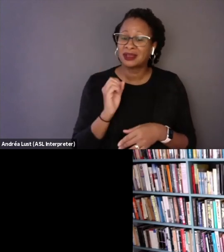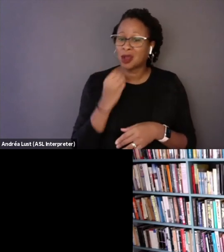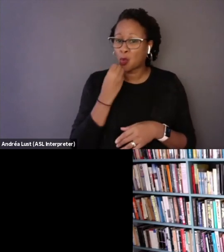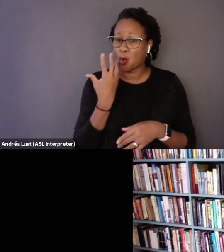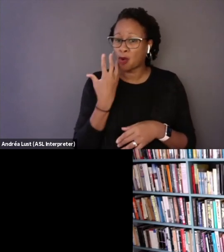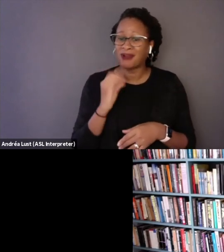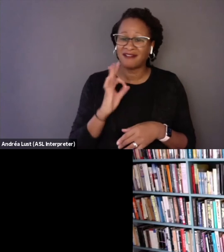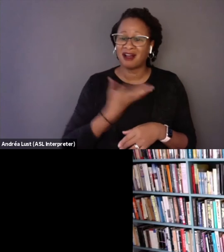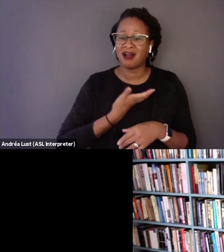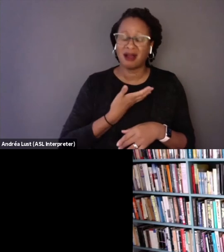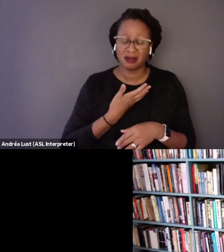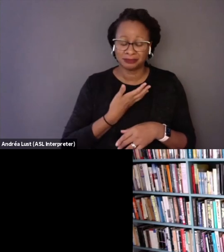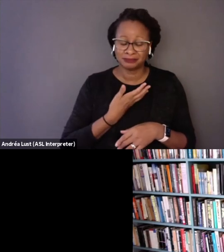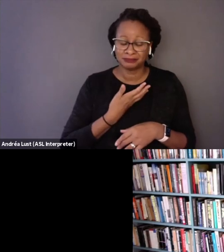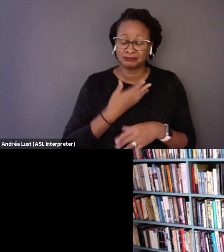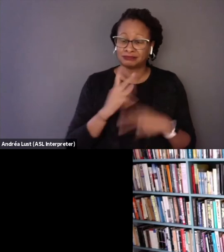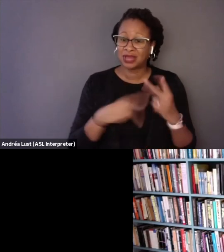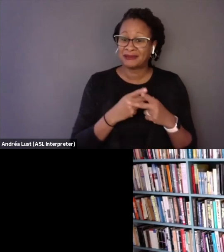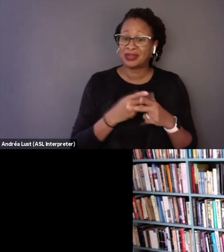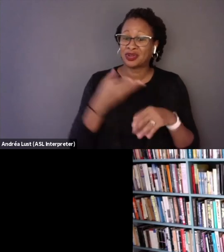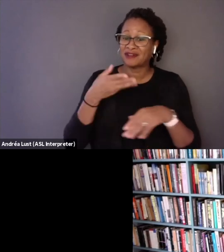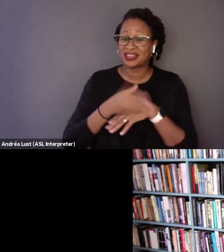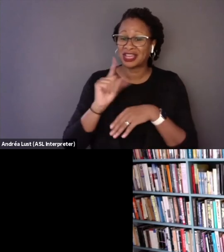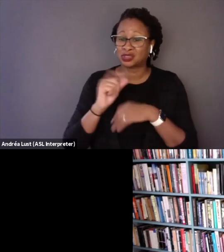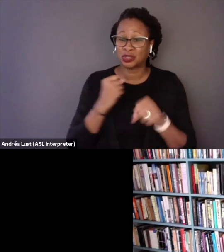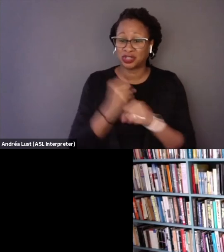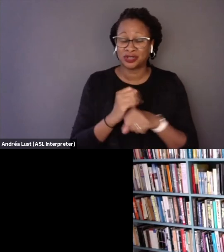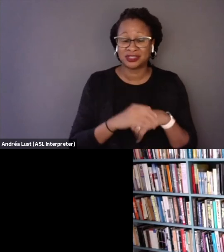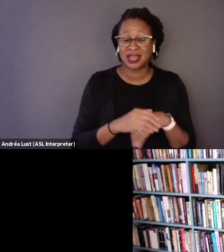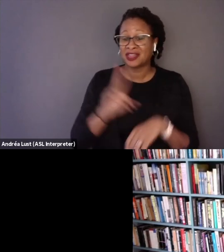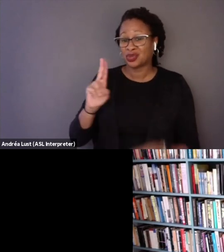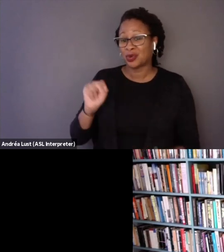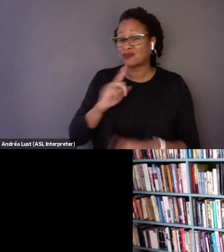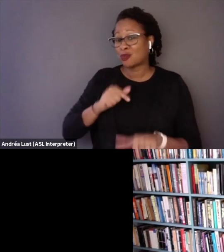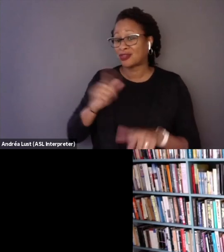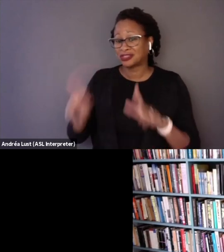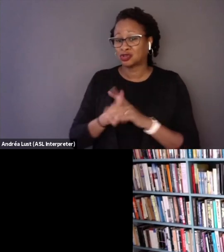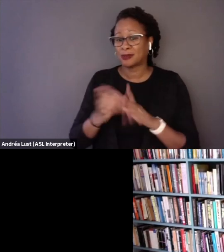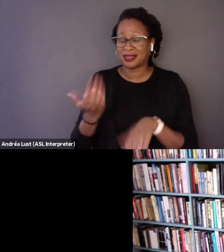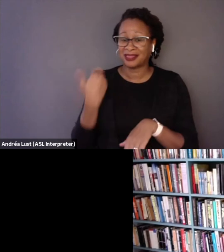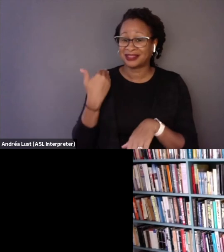And as the UN report that came out this past summer said, we have a little window of time right now